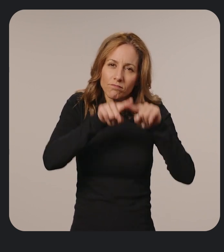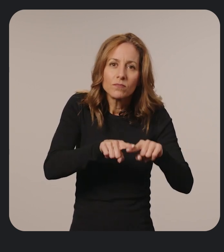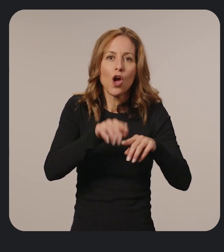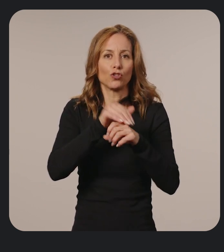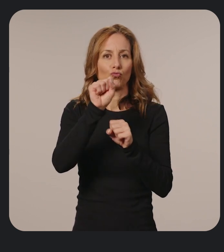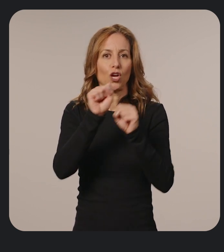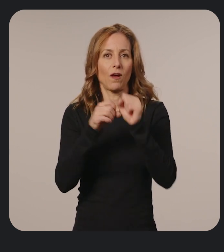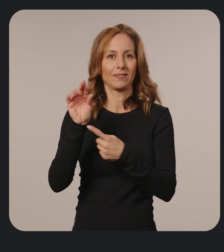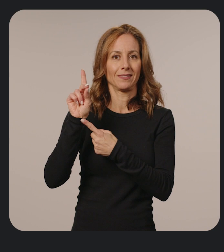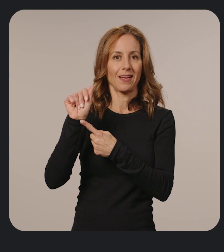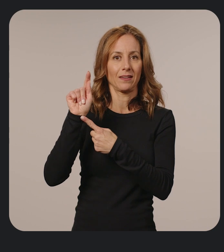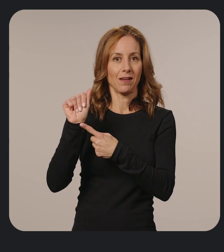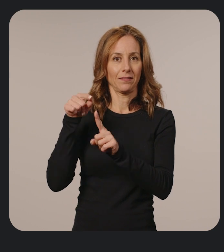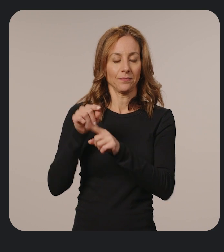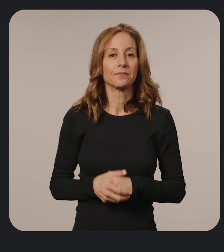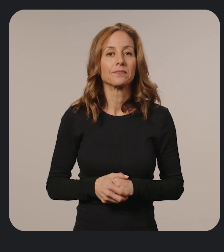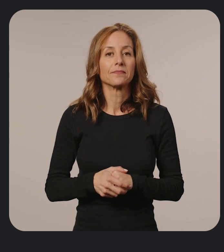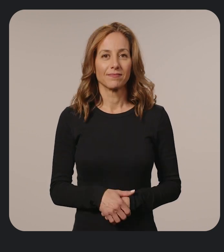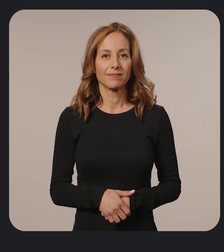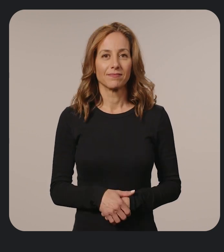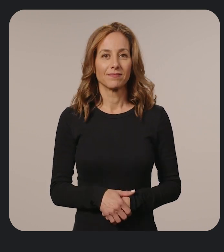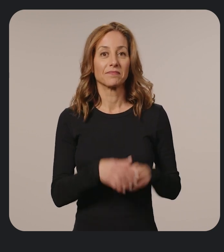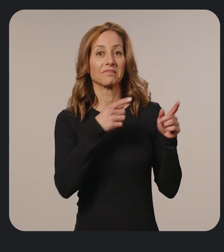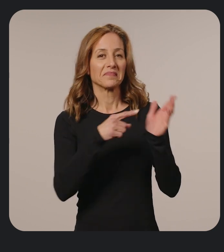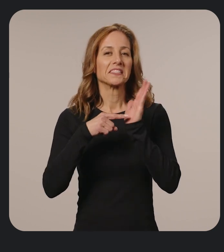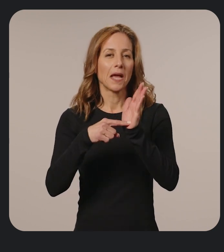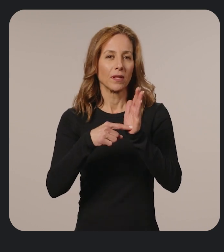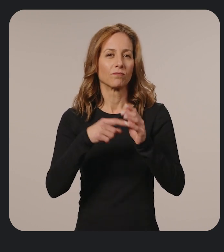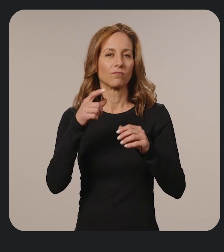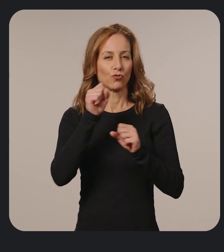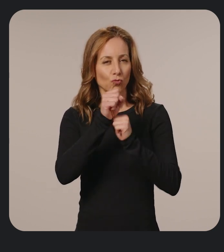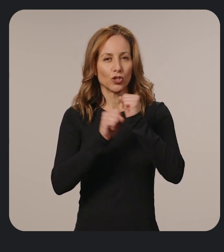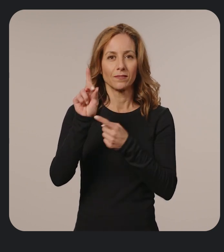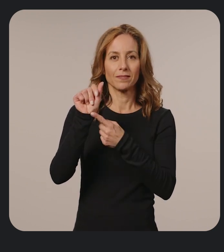that is conditional on the structure of the data. Here's an example of such structured data--